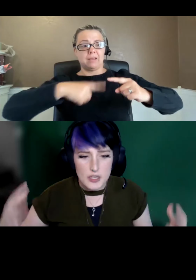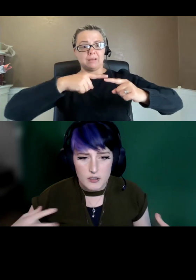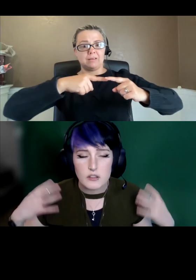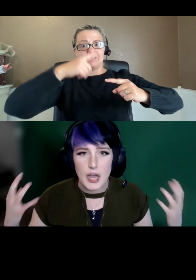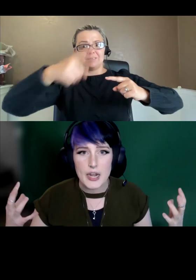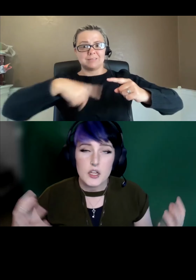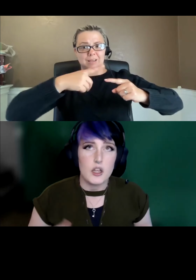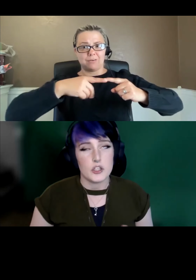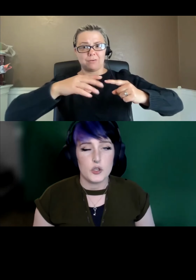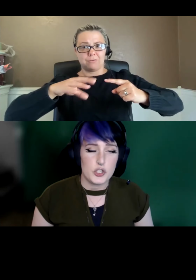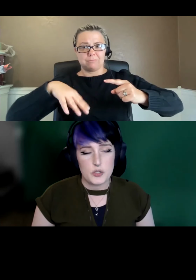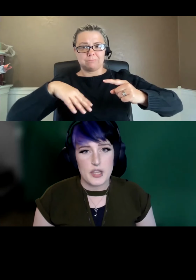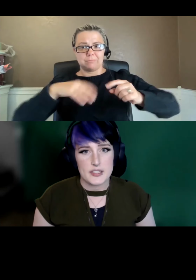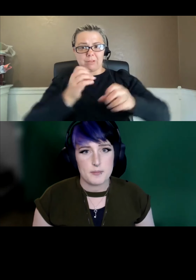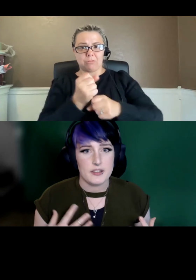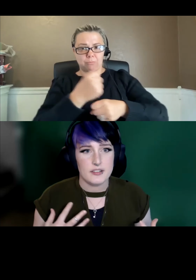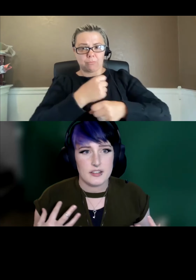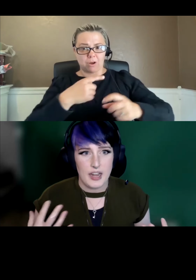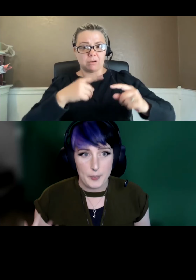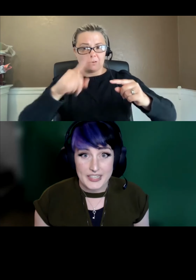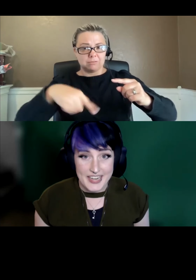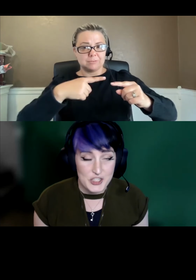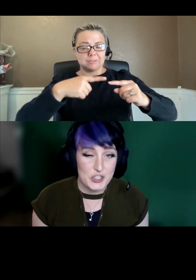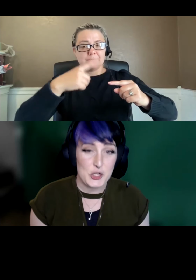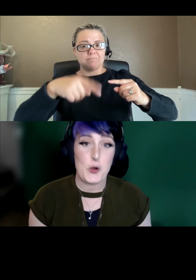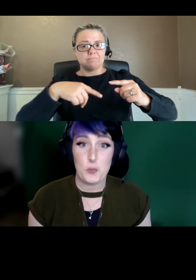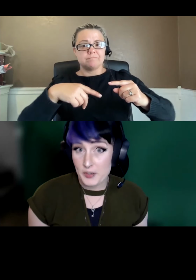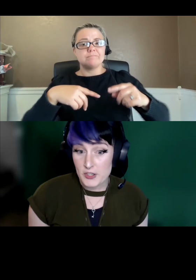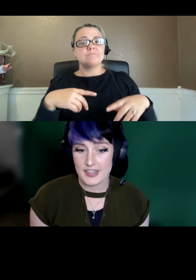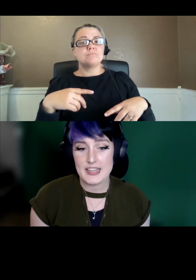we hear a lot "you should do this", but I would like to actually show what it looks like.